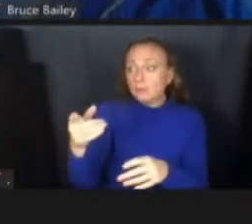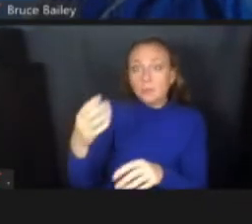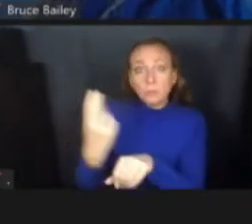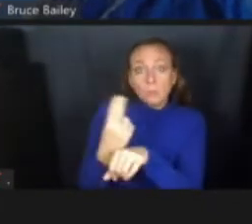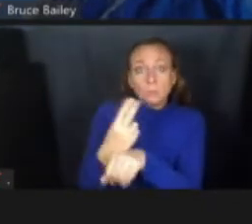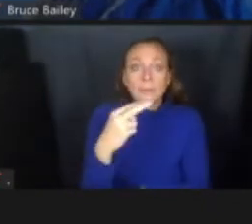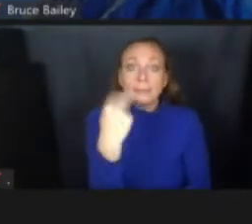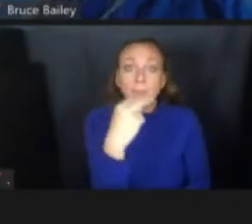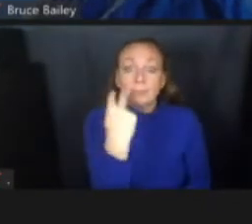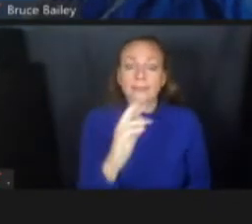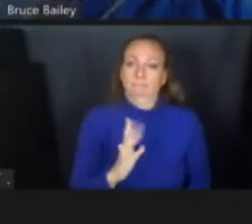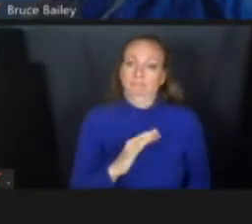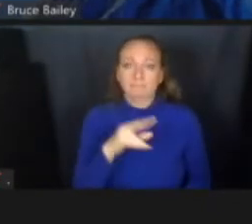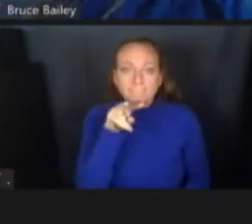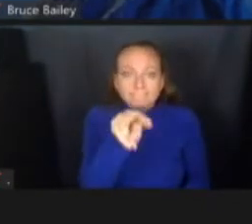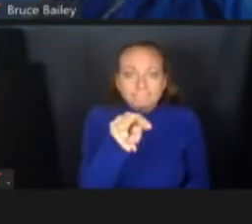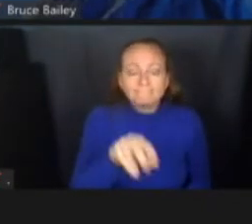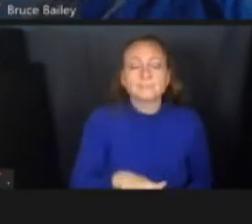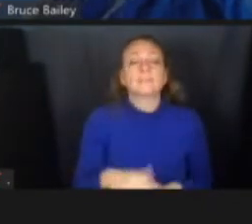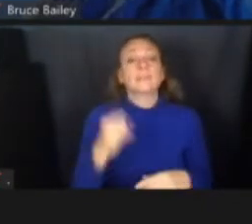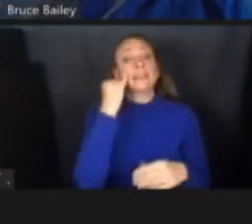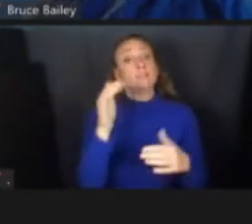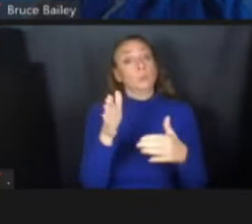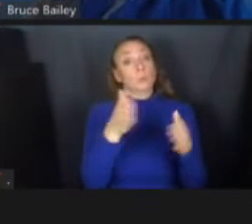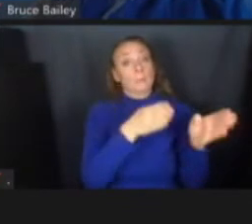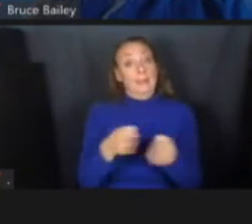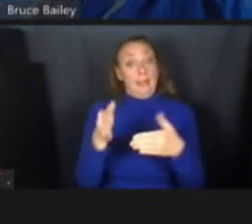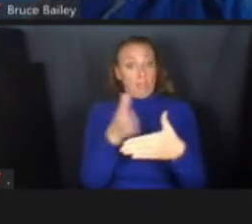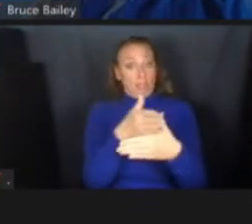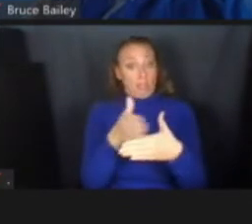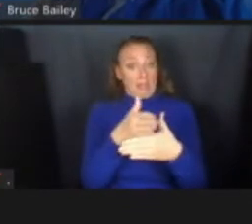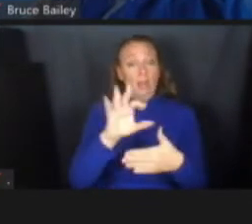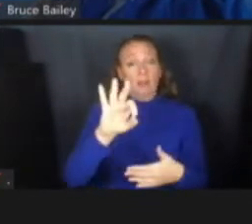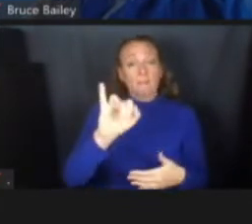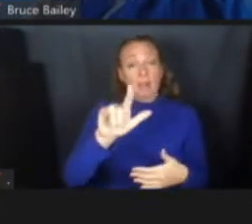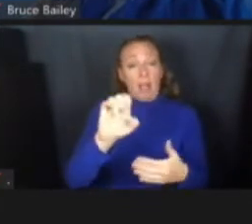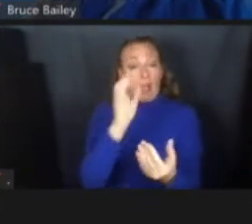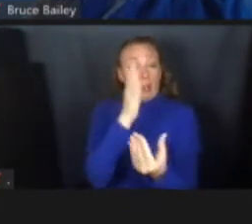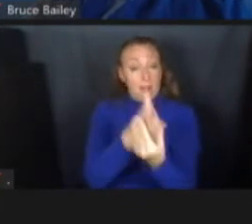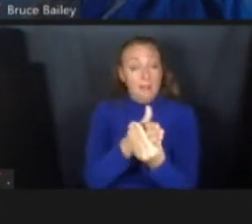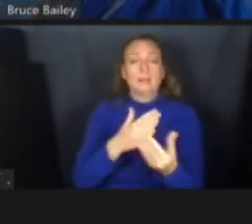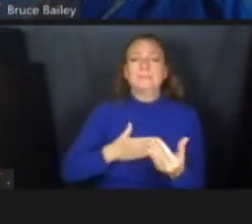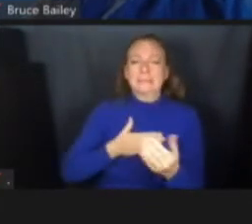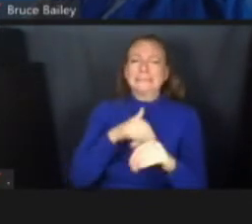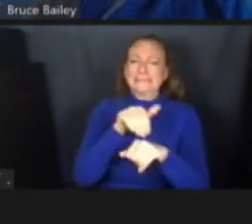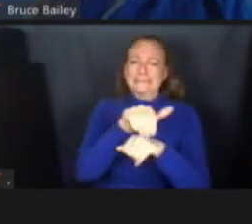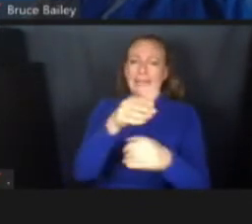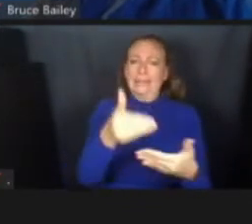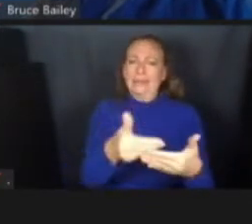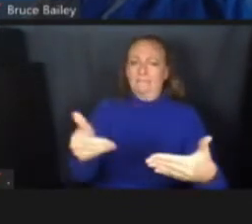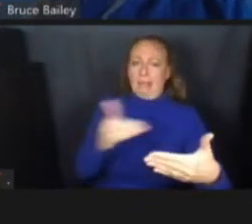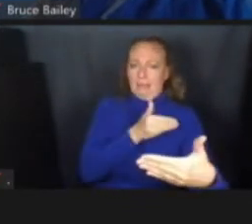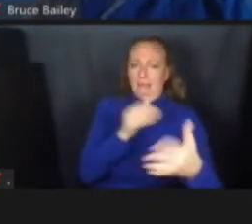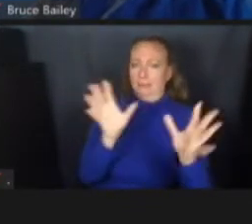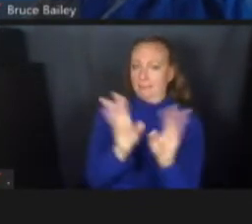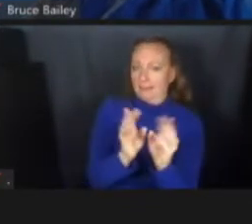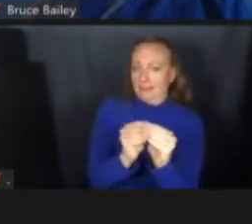If you're planning to screen share a file during a meeting, try to send it to the meeting attendees in advance. This helps with meeting prep,